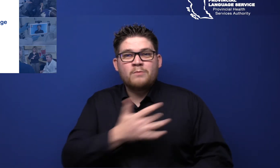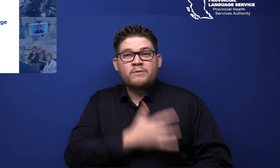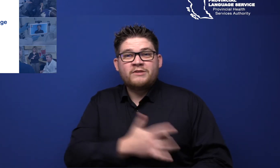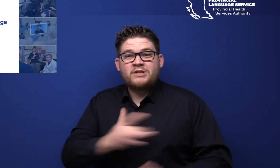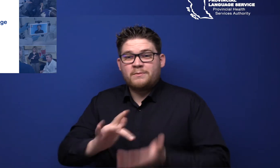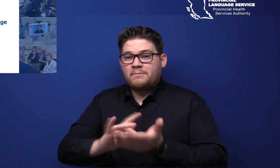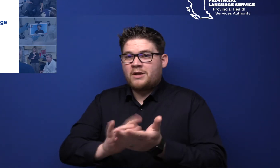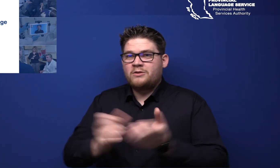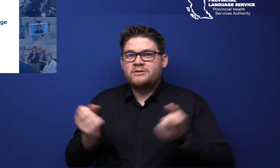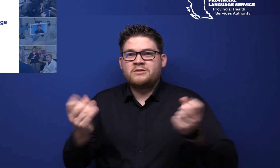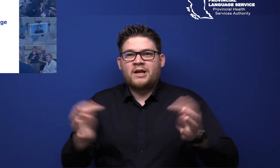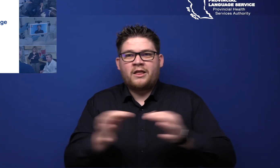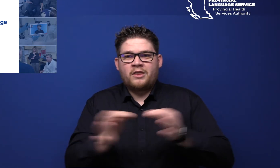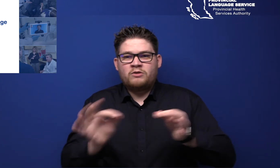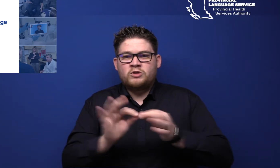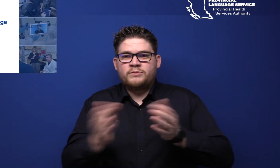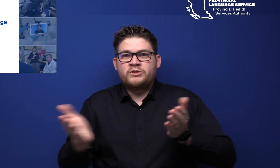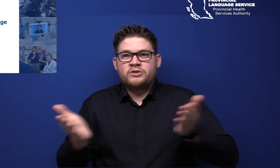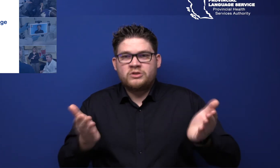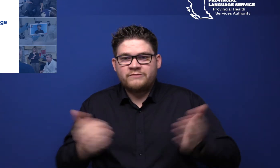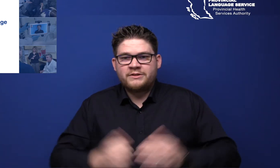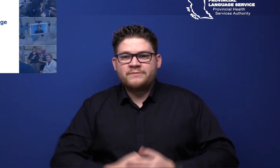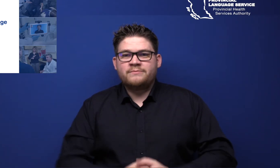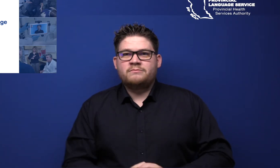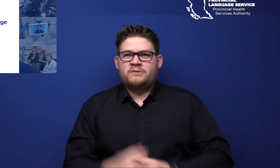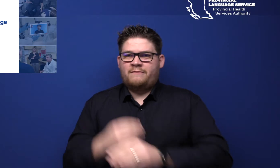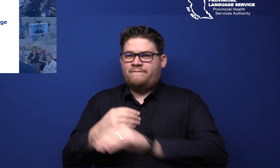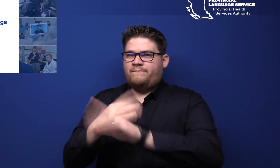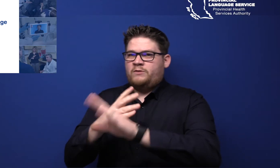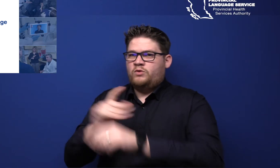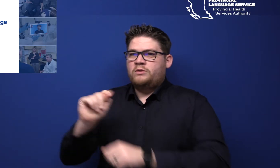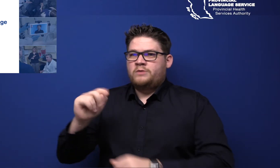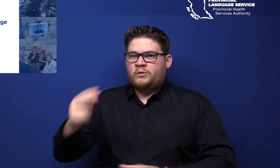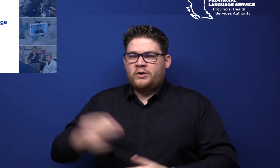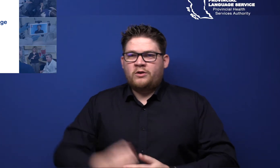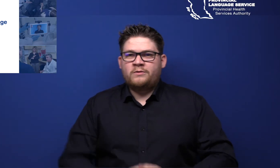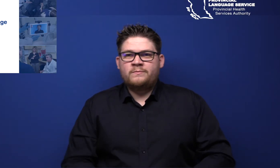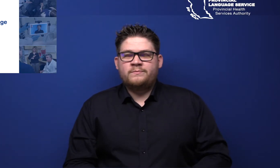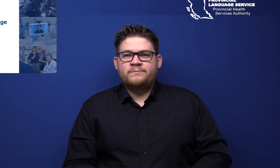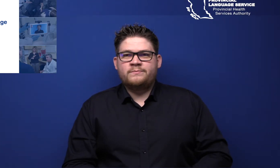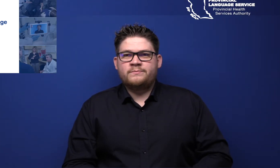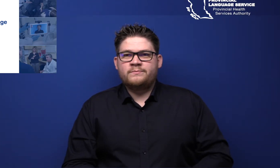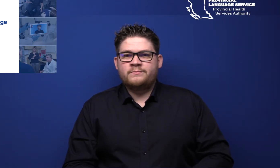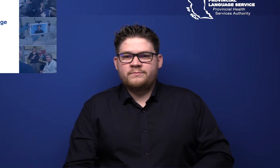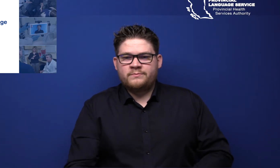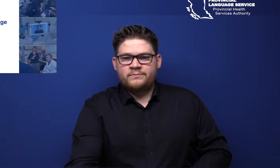WELCOME TO THE PROVINCIAL MEDICAL SIGN LANGUAGE INTERPRETER SERVICE, VIRTUAL TOWN HALL.